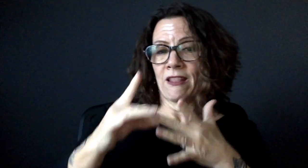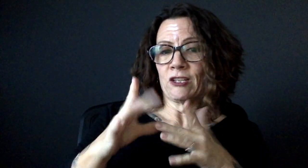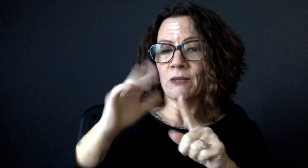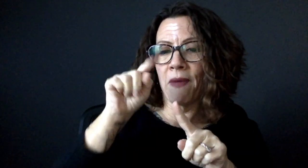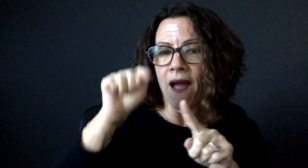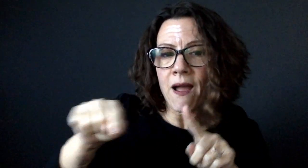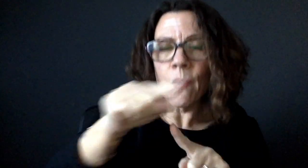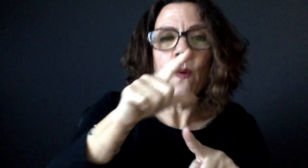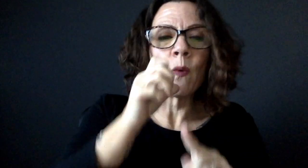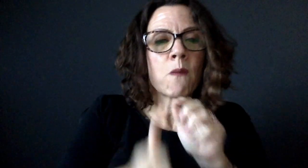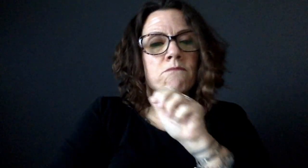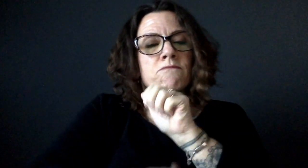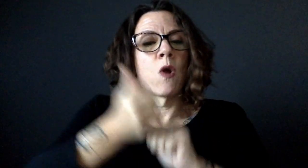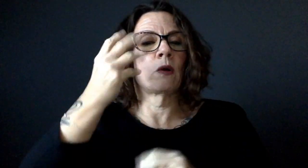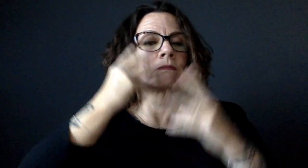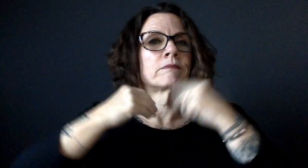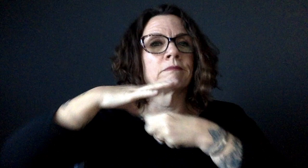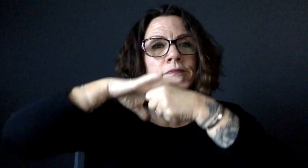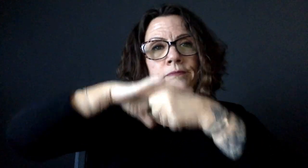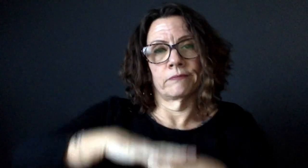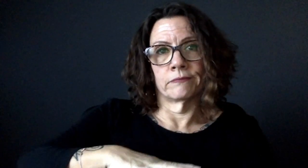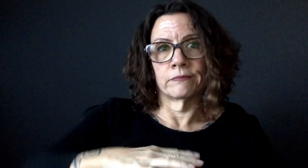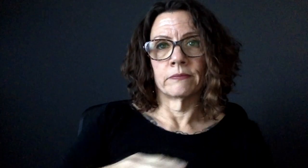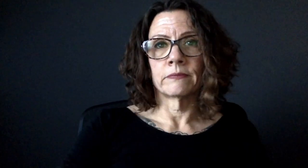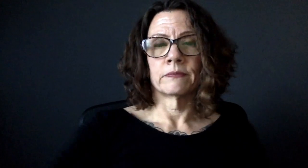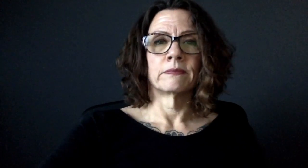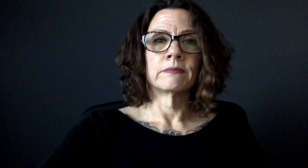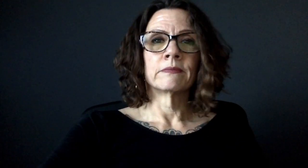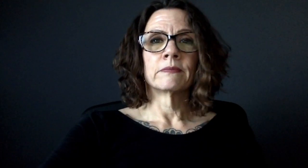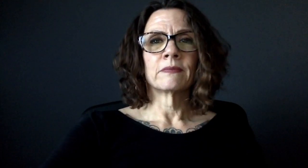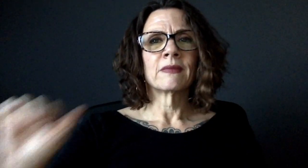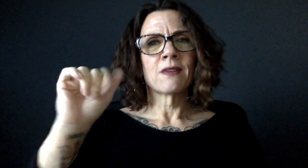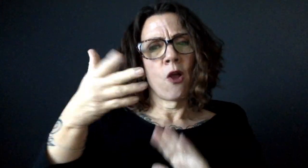Leadership of Those Most Impacted.